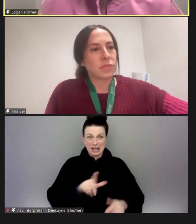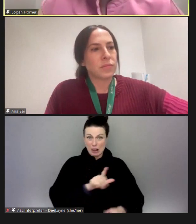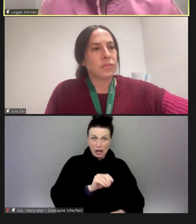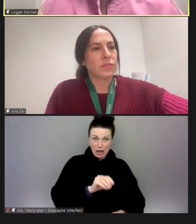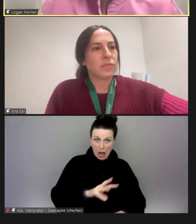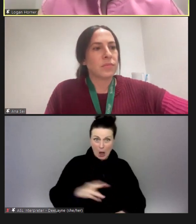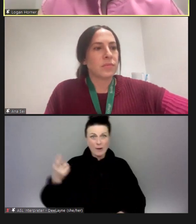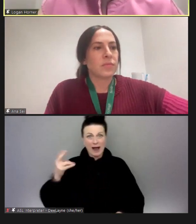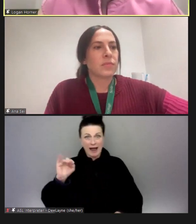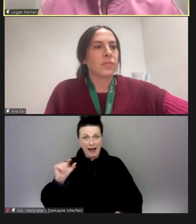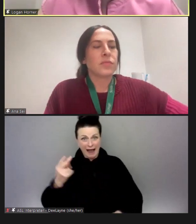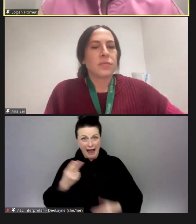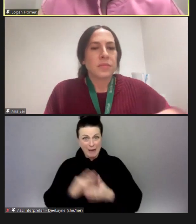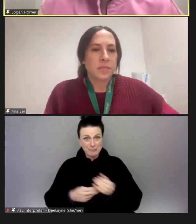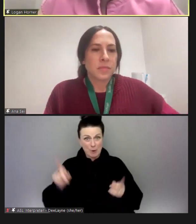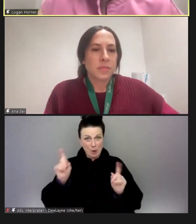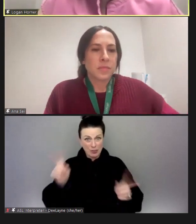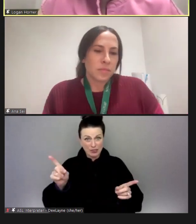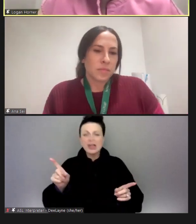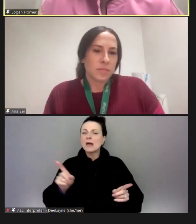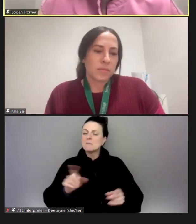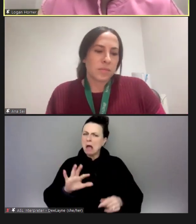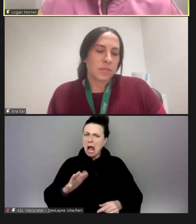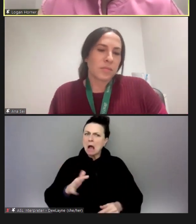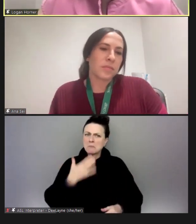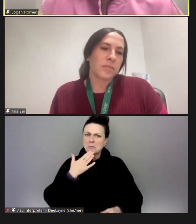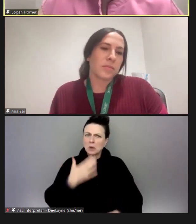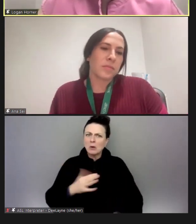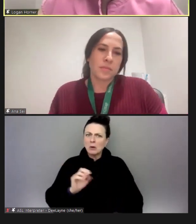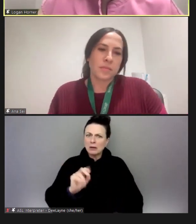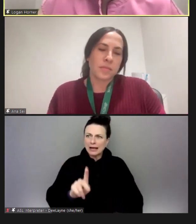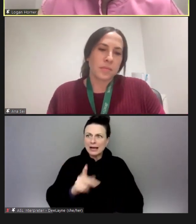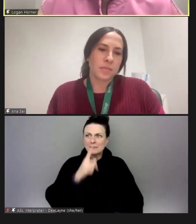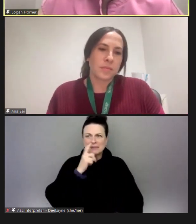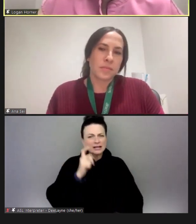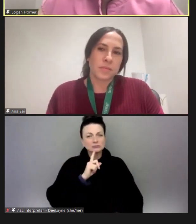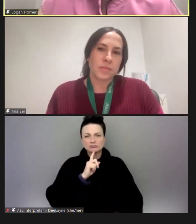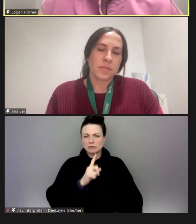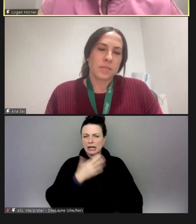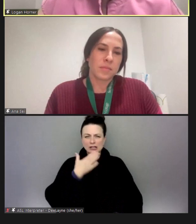but he still did fairly well with that